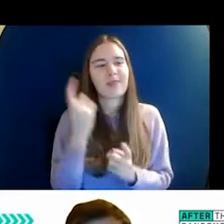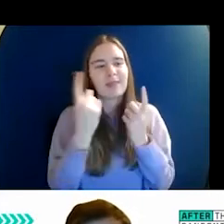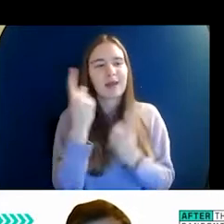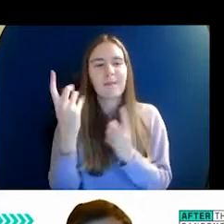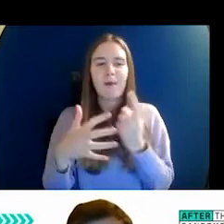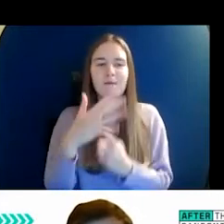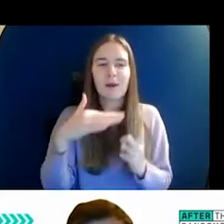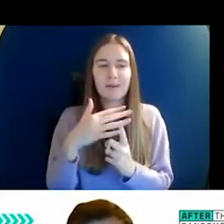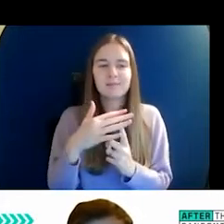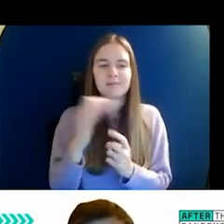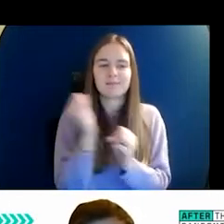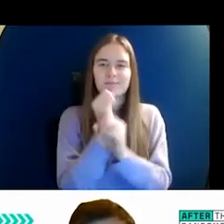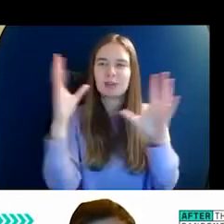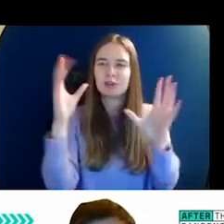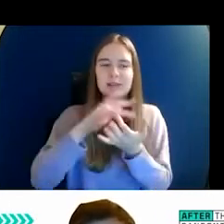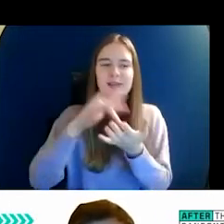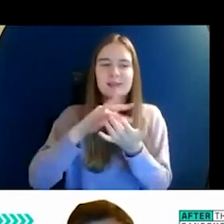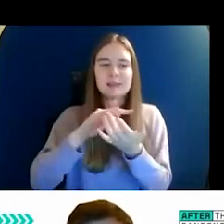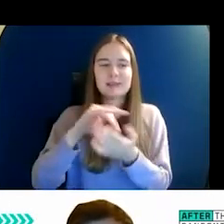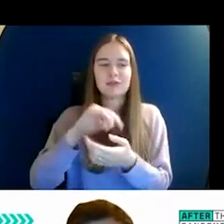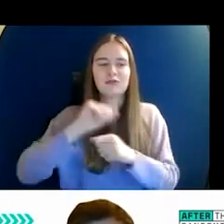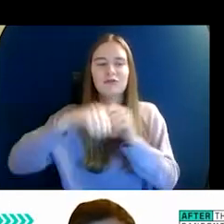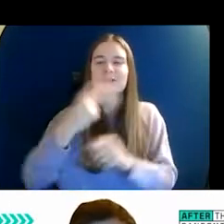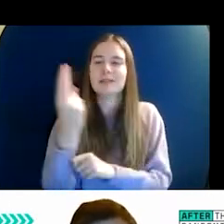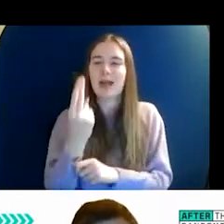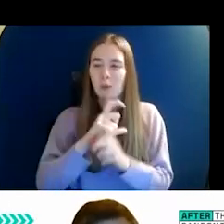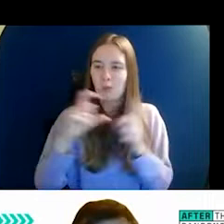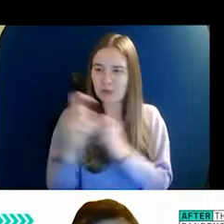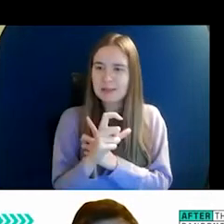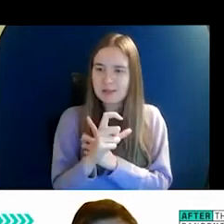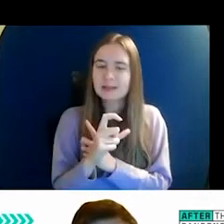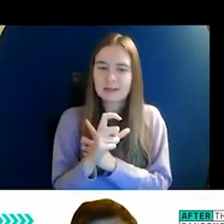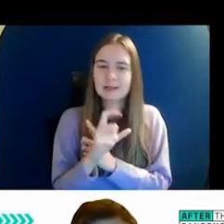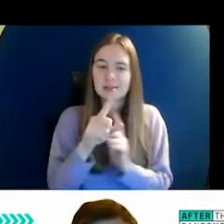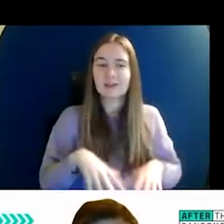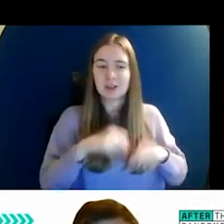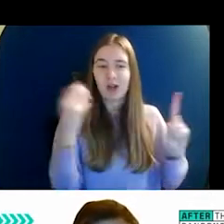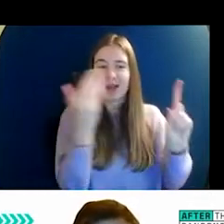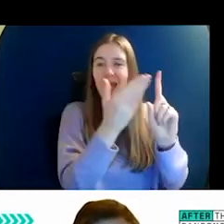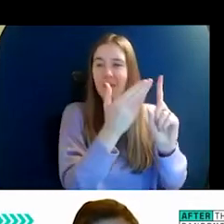reimagine our cities and redesign our communities. And right from the start, this has been our mission statement.